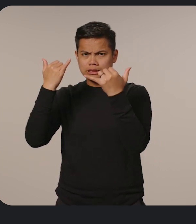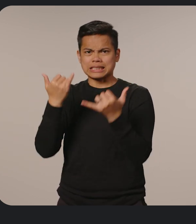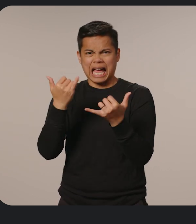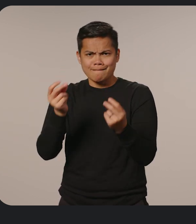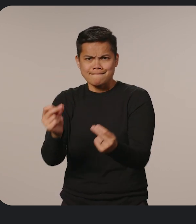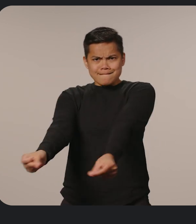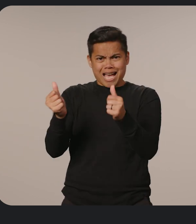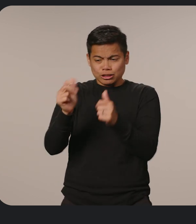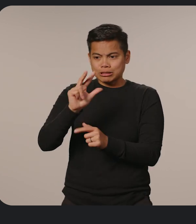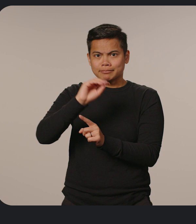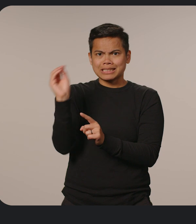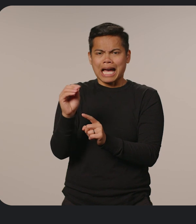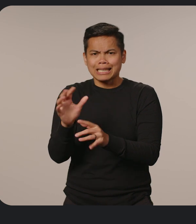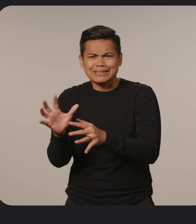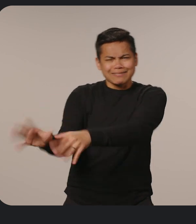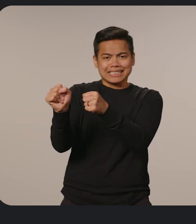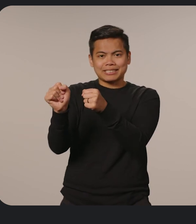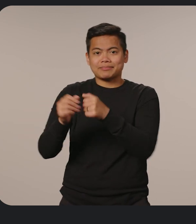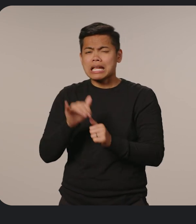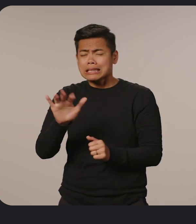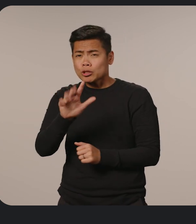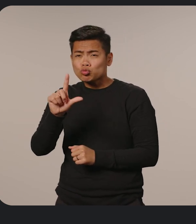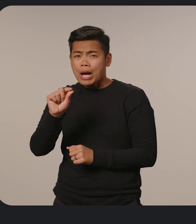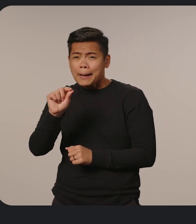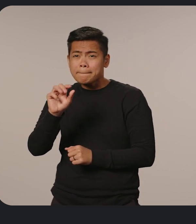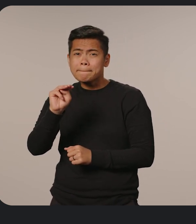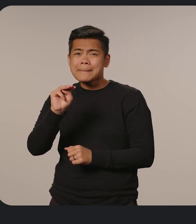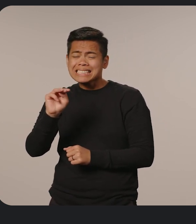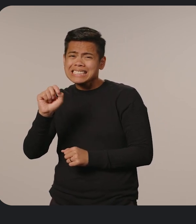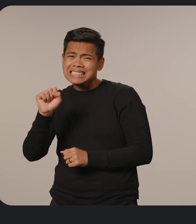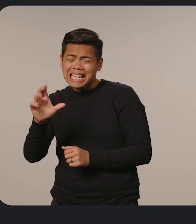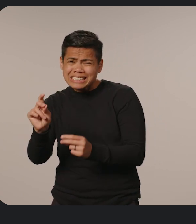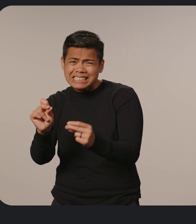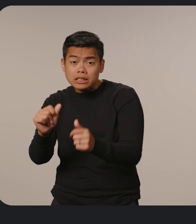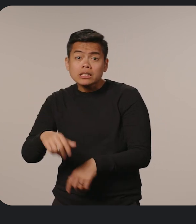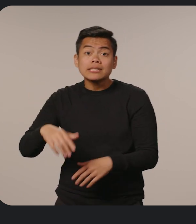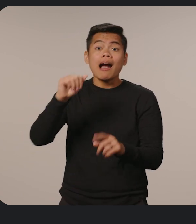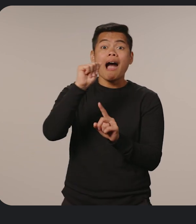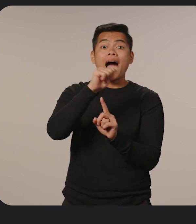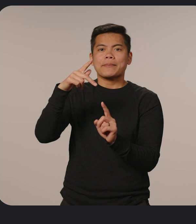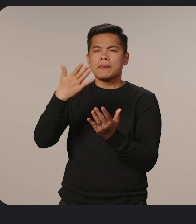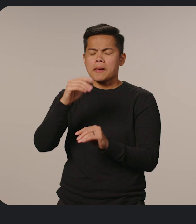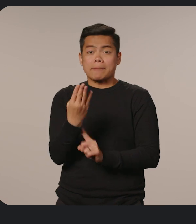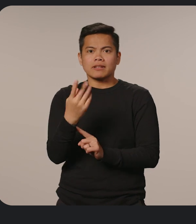approximately three percent faster on average that's about 20 milliseconds and